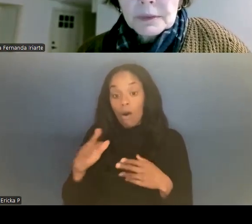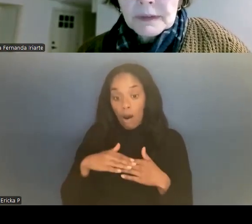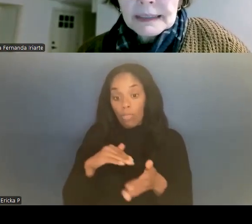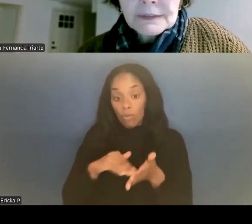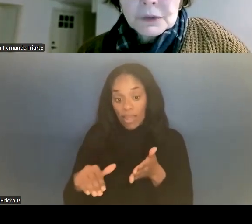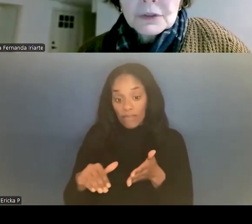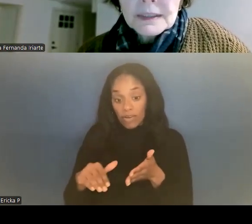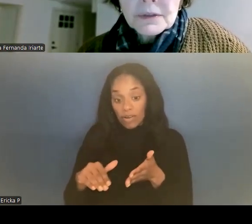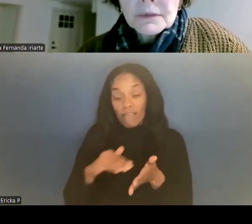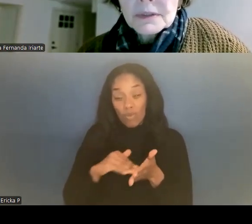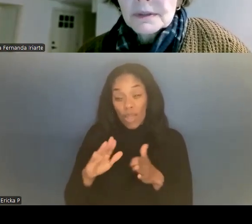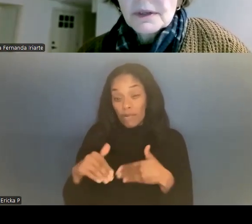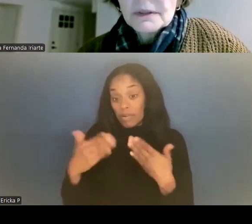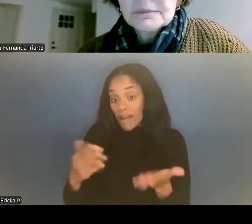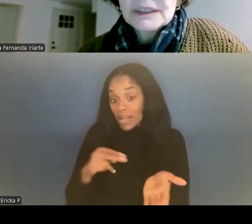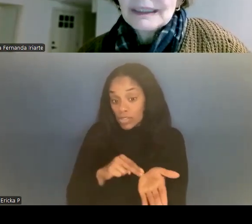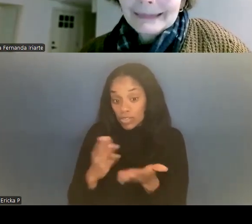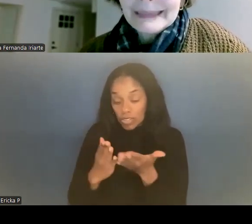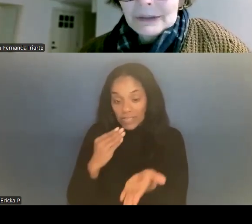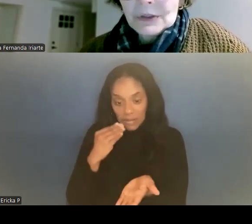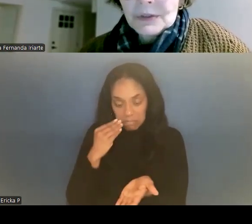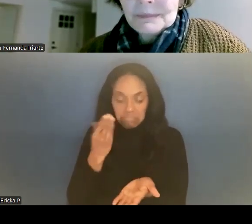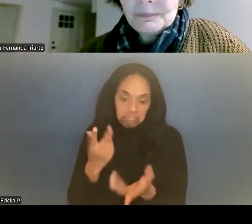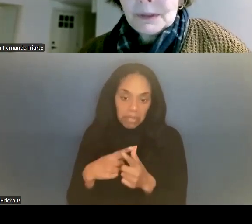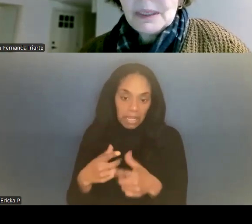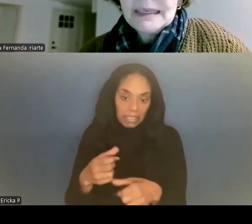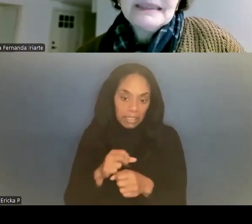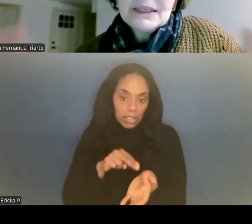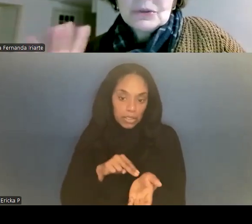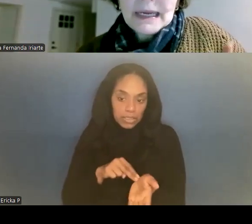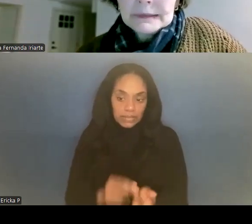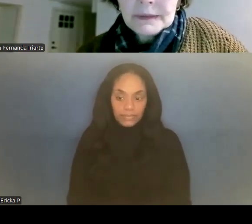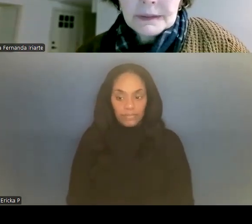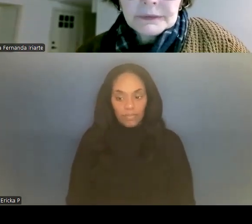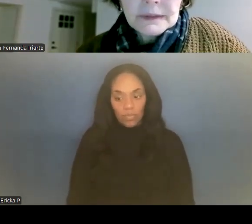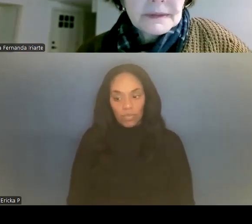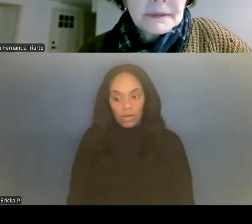provides for nursing services at home, then I get that nurse. Okay, so that's the difference.